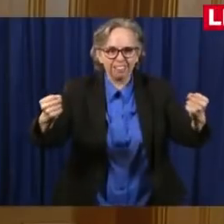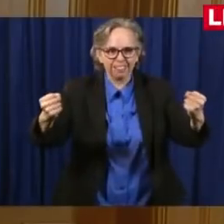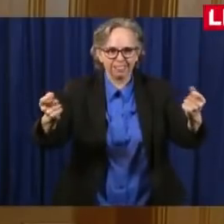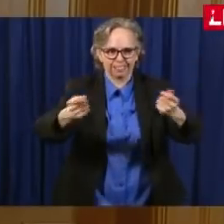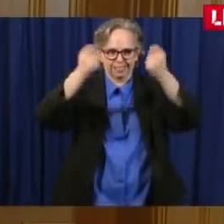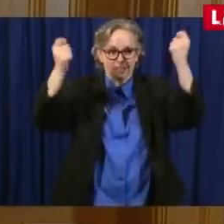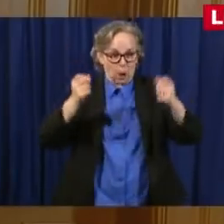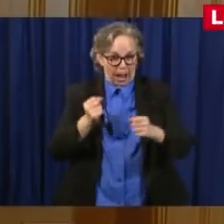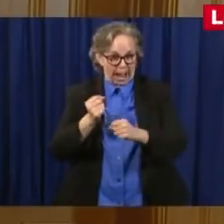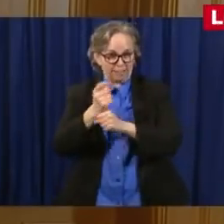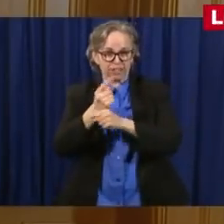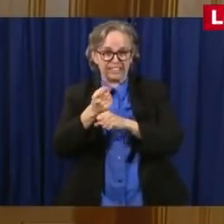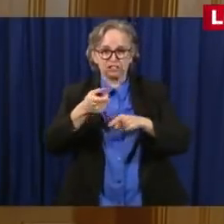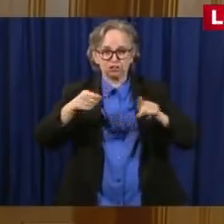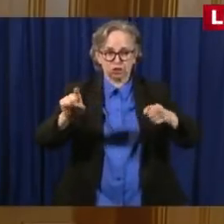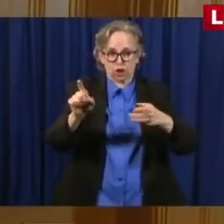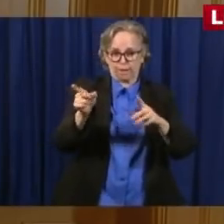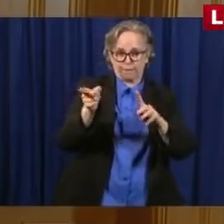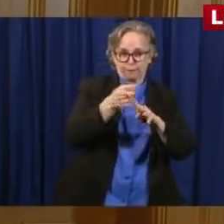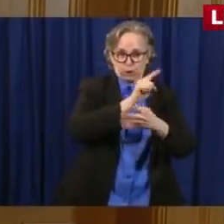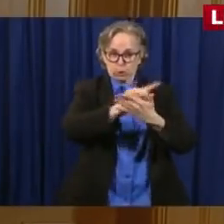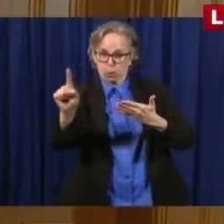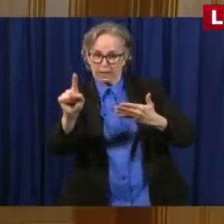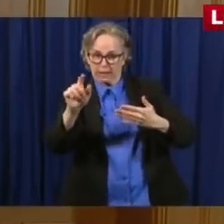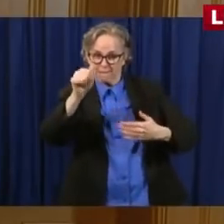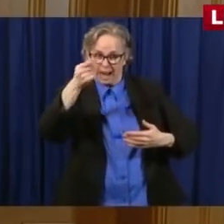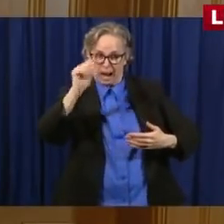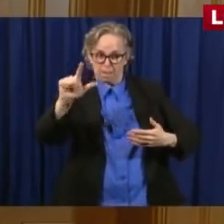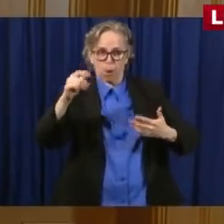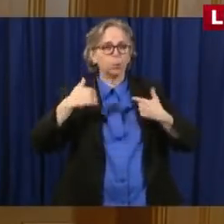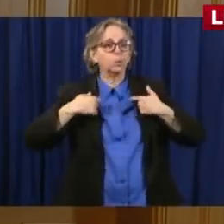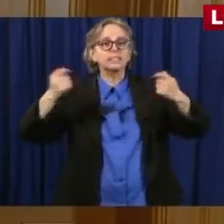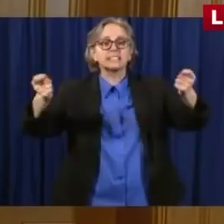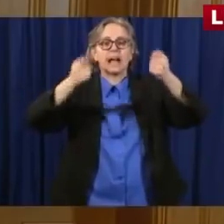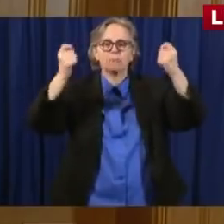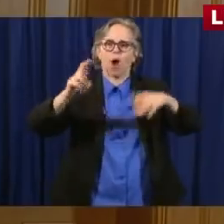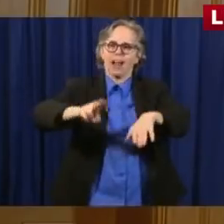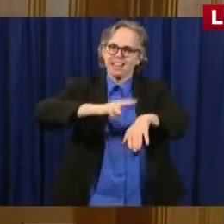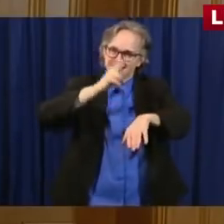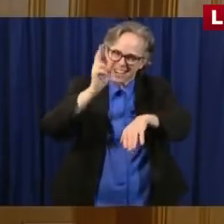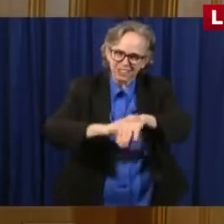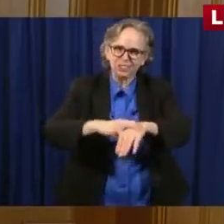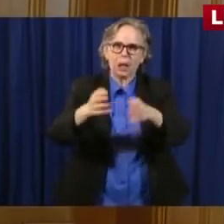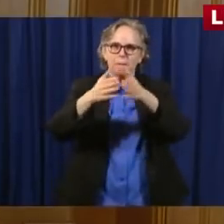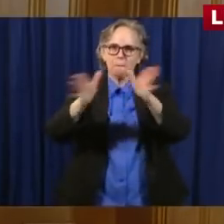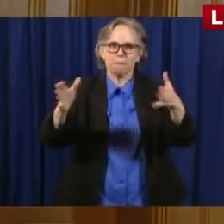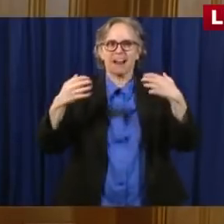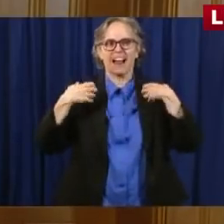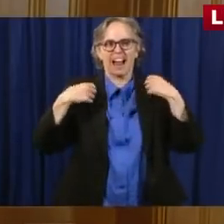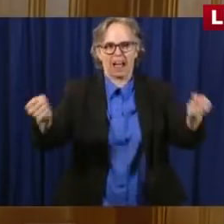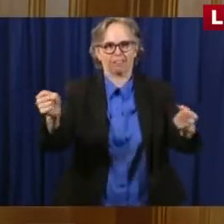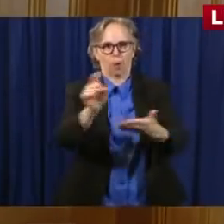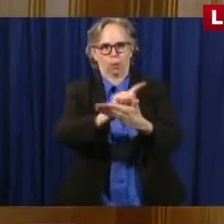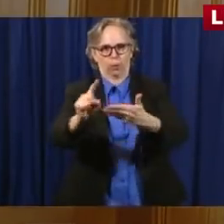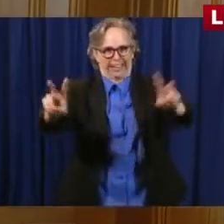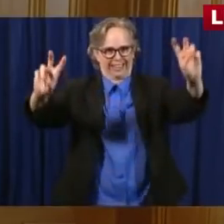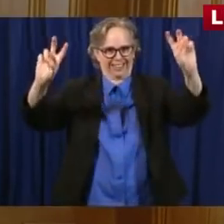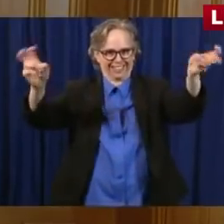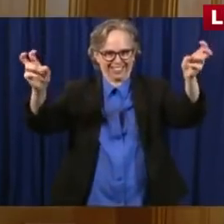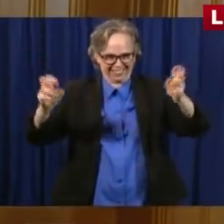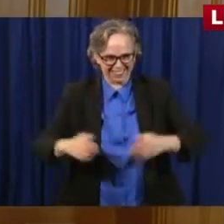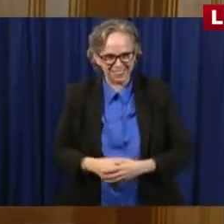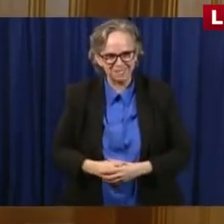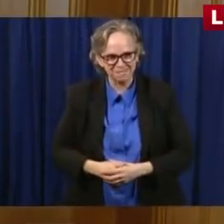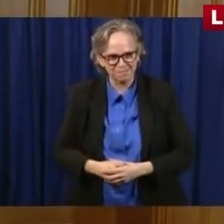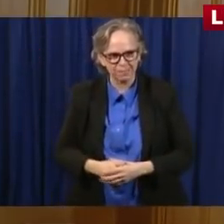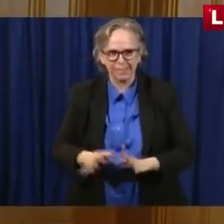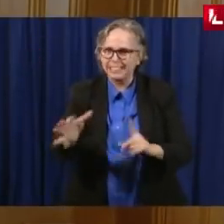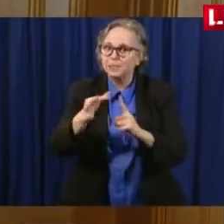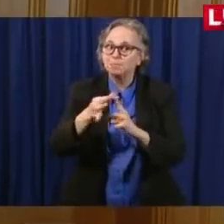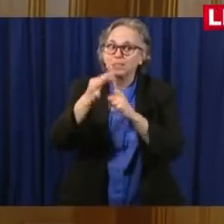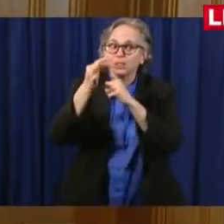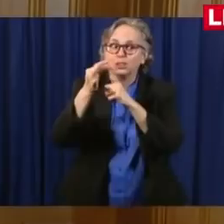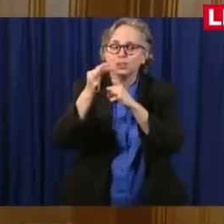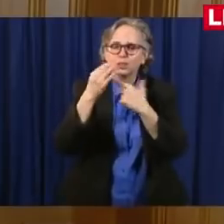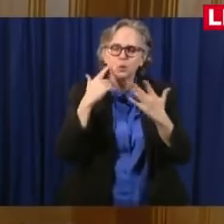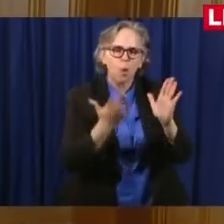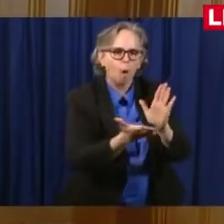DURING THE FIRST FULL WEEK OF APRIL, THE AMERICAN PUBLIC HEALTH ASSOCIATION BRINGS TOGETHER COMMUNITIES TO OBSERVE A NATIONAL PUBLIC HEALTH WEEK.